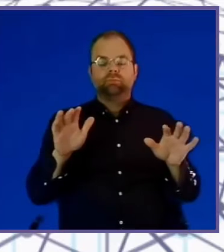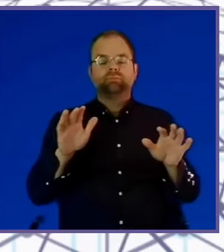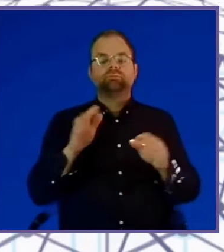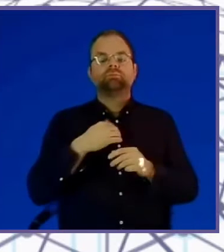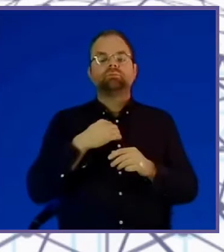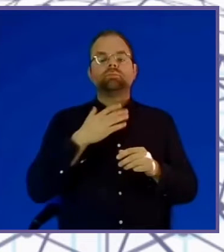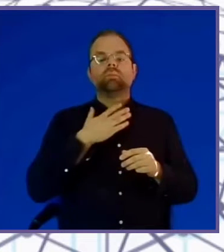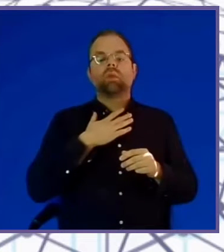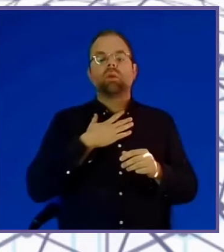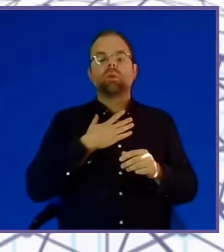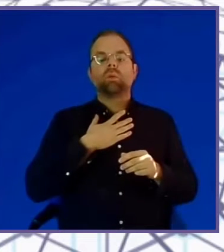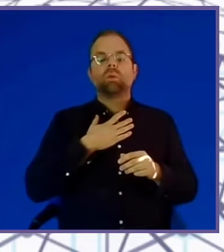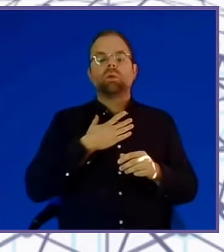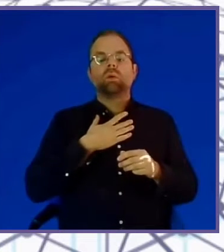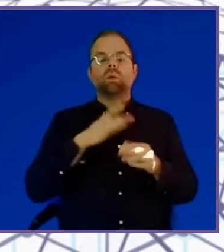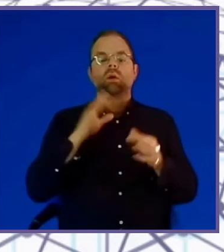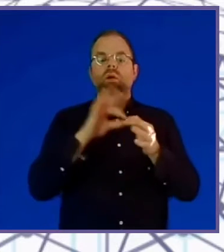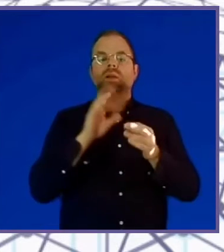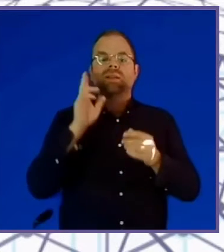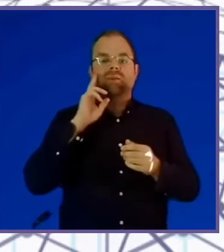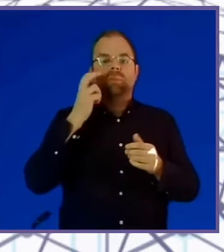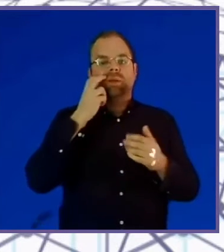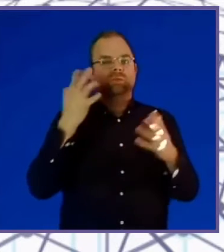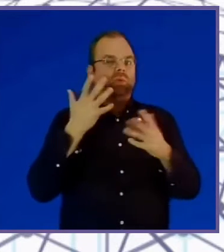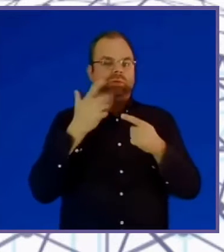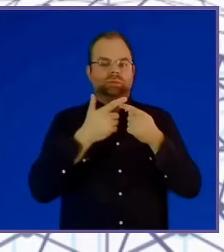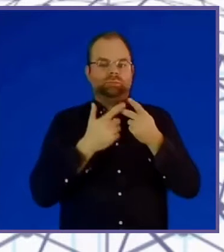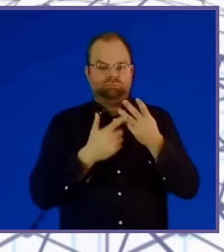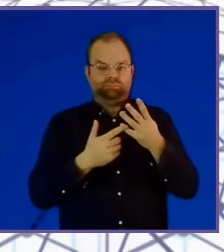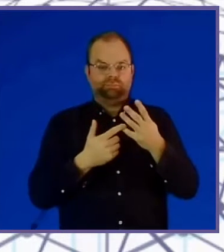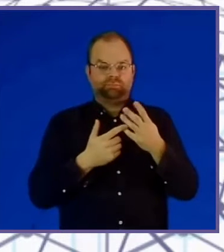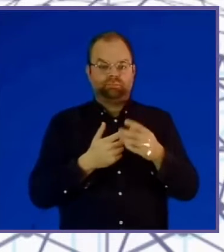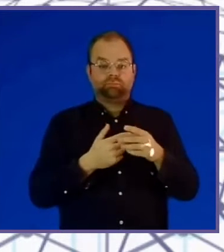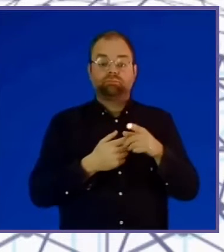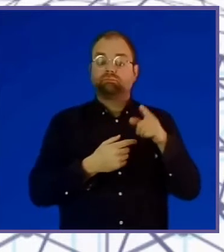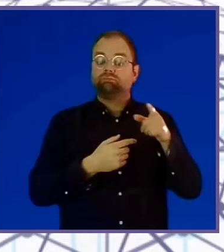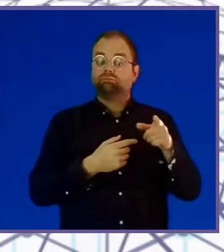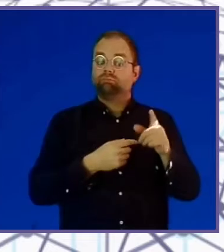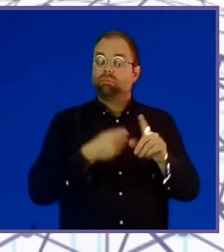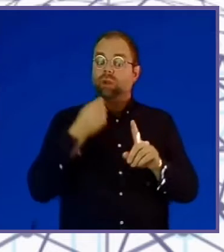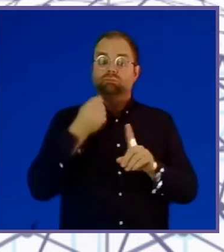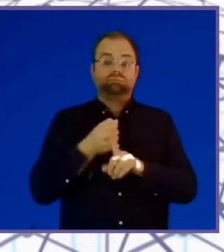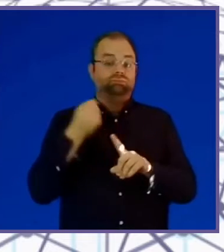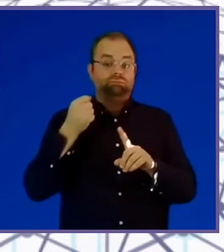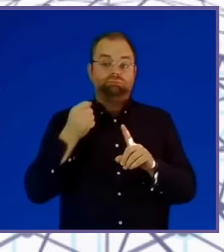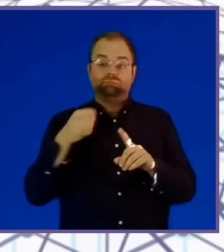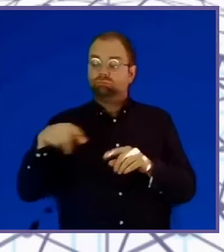One of my biggest frustrations, at least work related, is